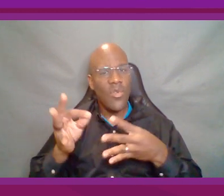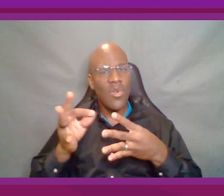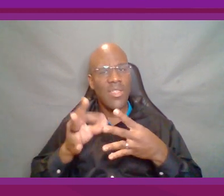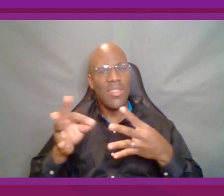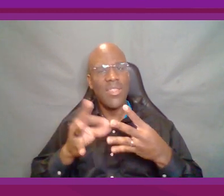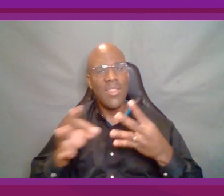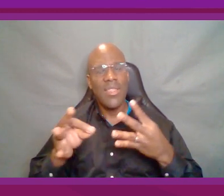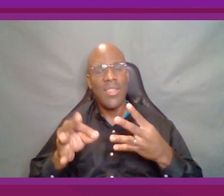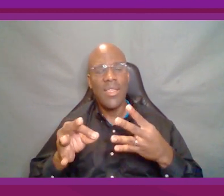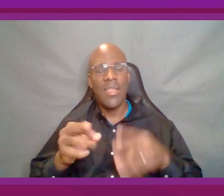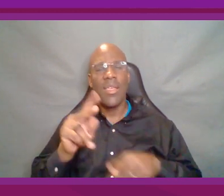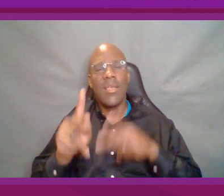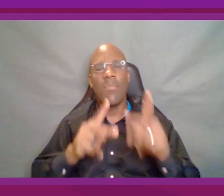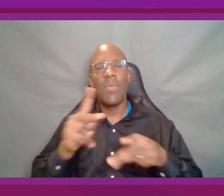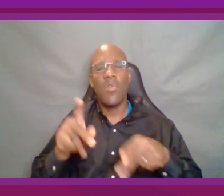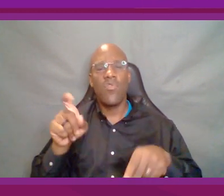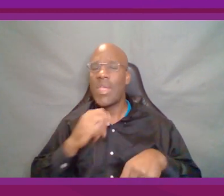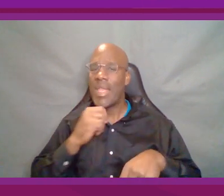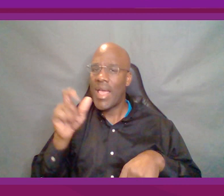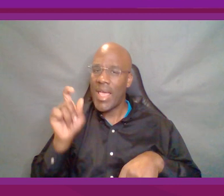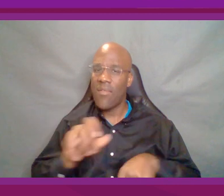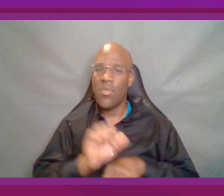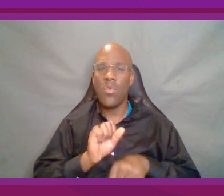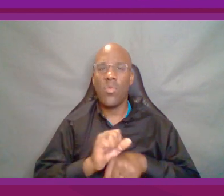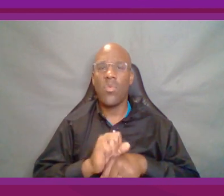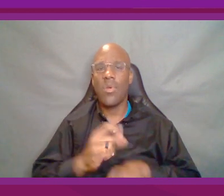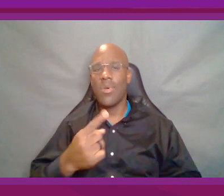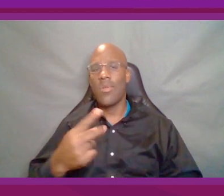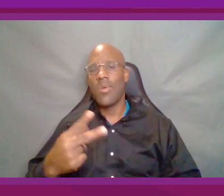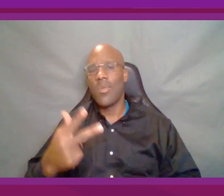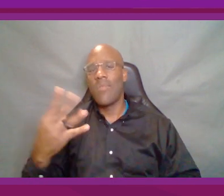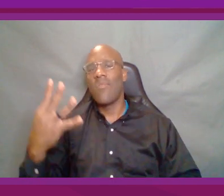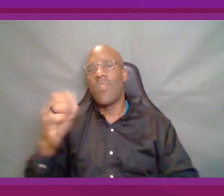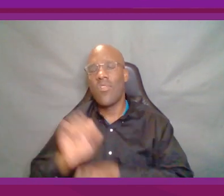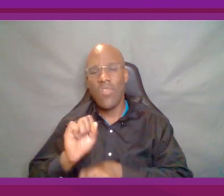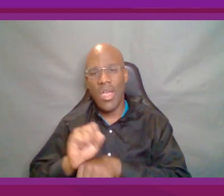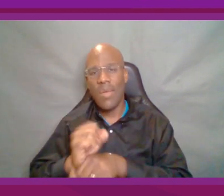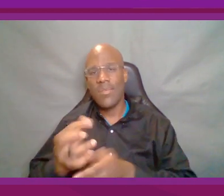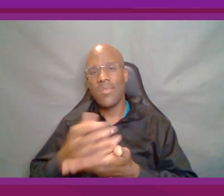right, people shouldn't have to work multiple jobs to make their means, and people shouldn't